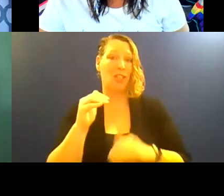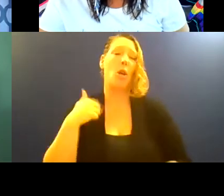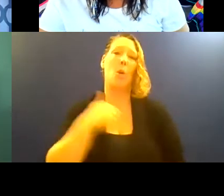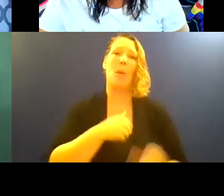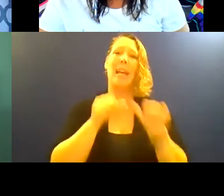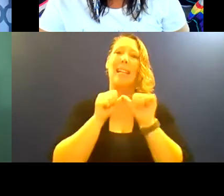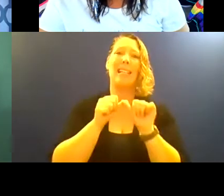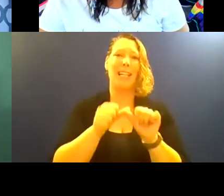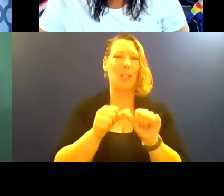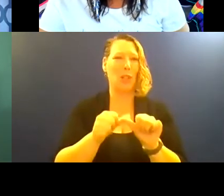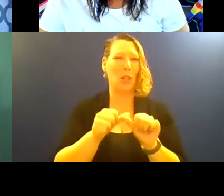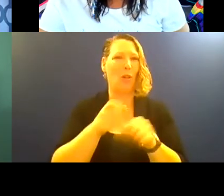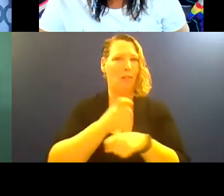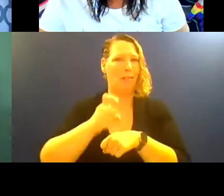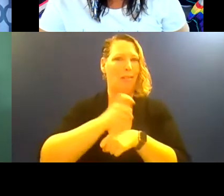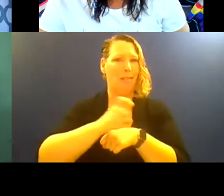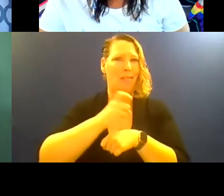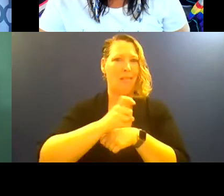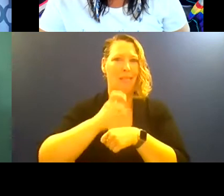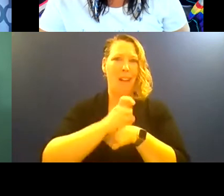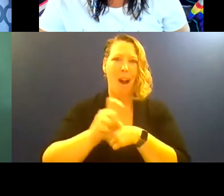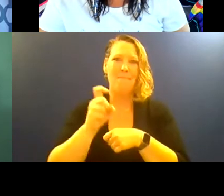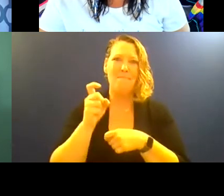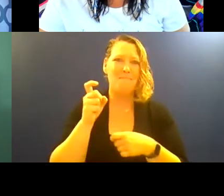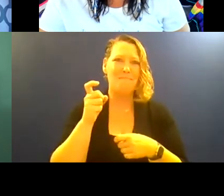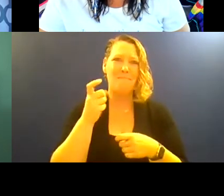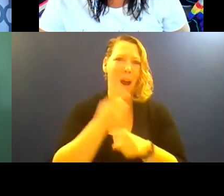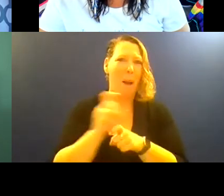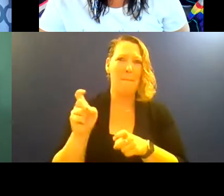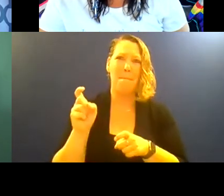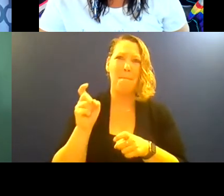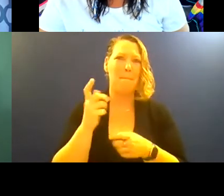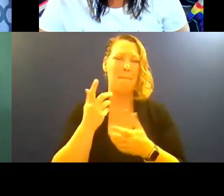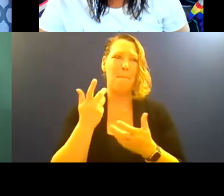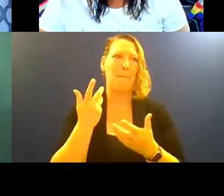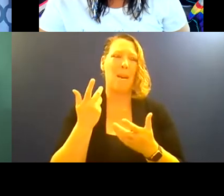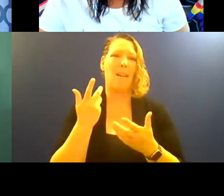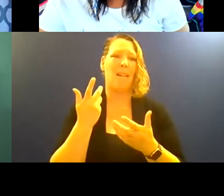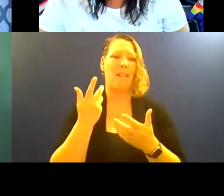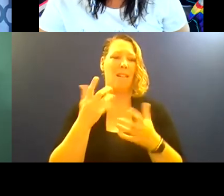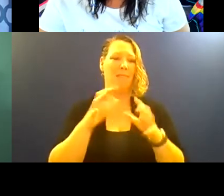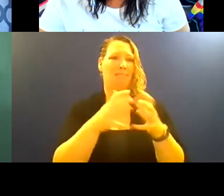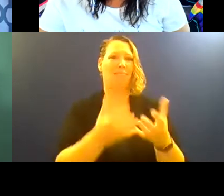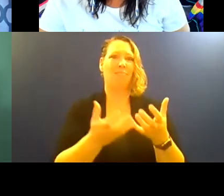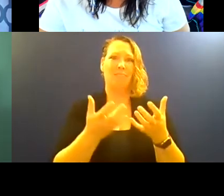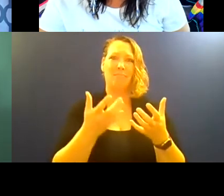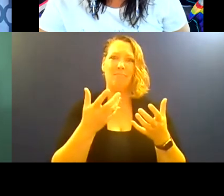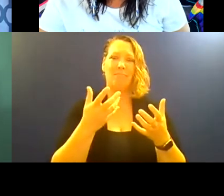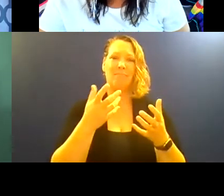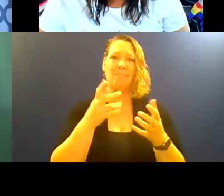we continue to cause harm and damage to, to populations.